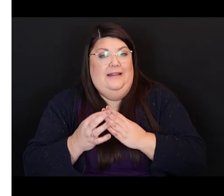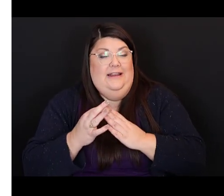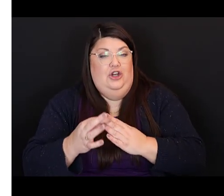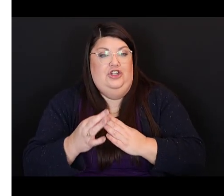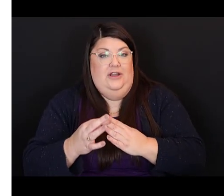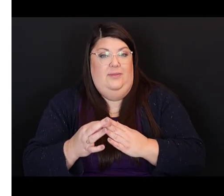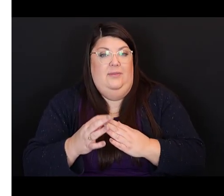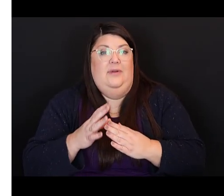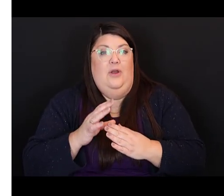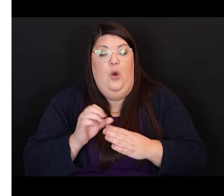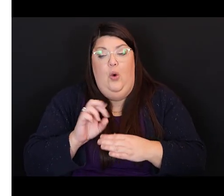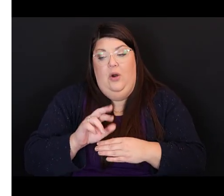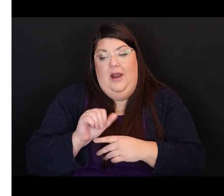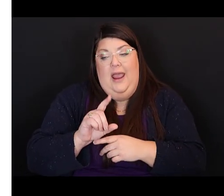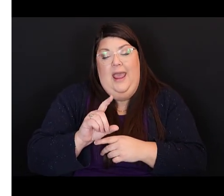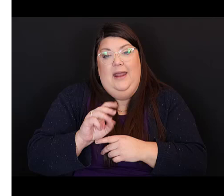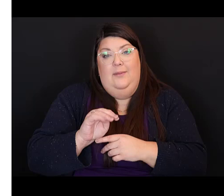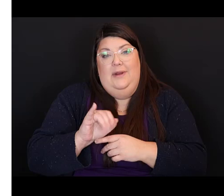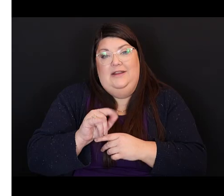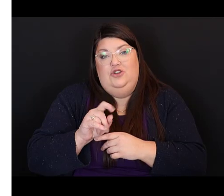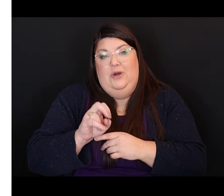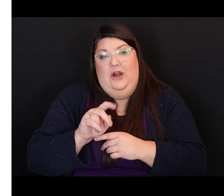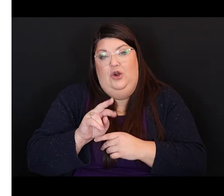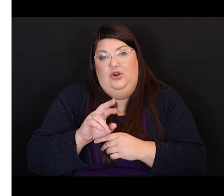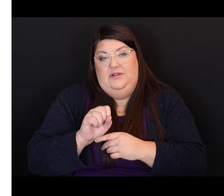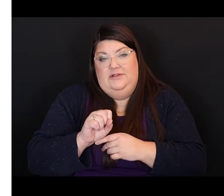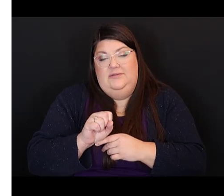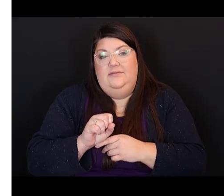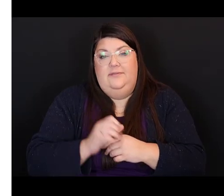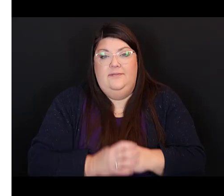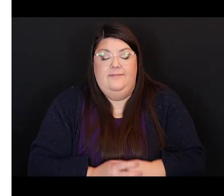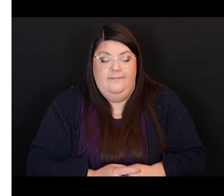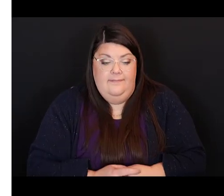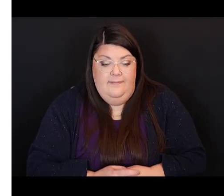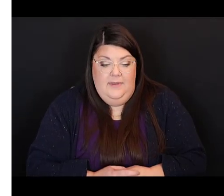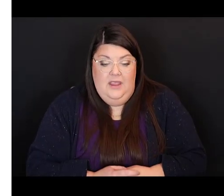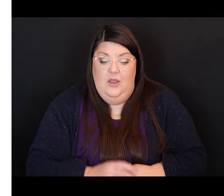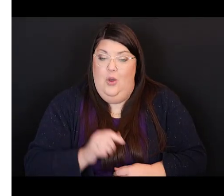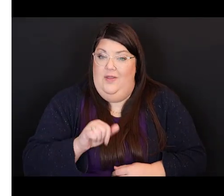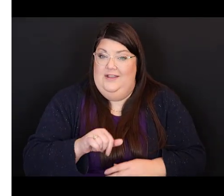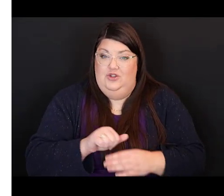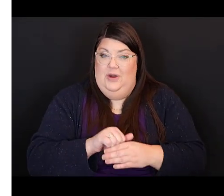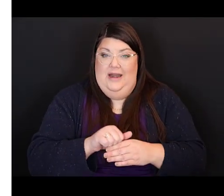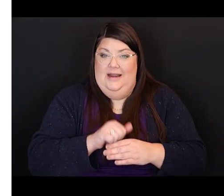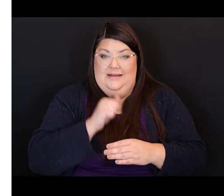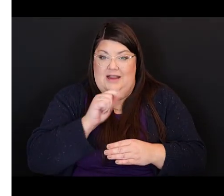for administrators within state VR agencies. Now the training is not just the training we